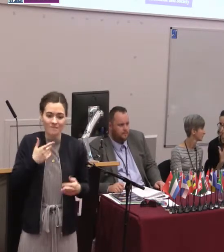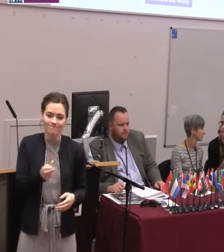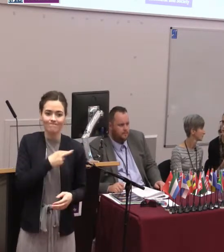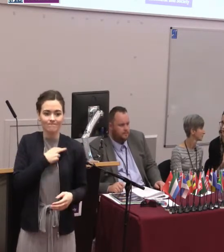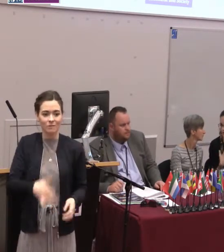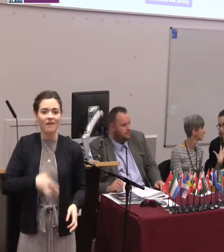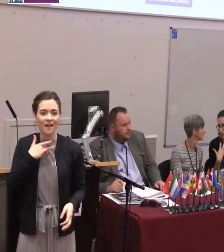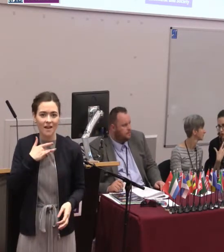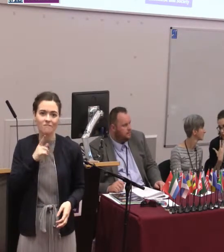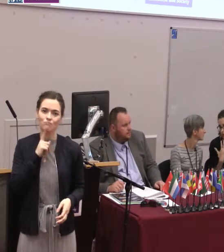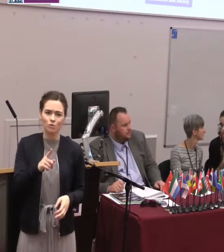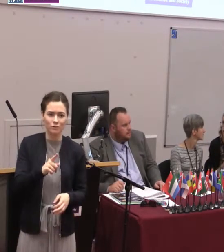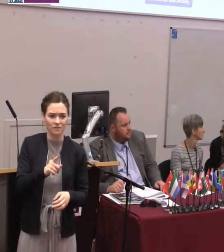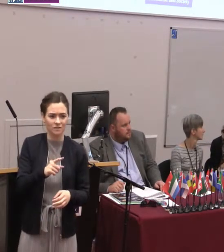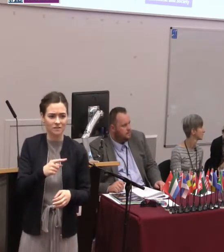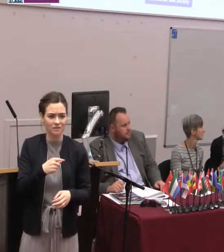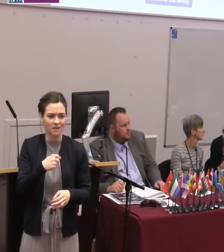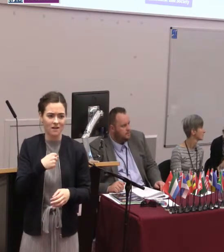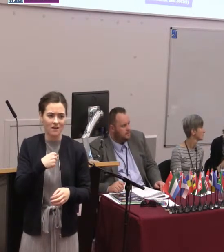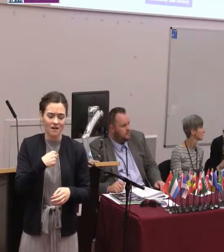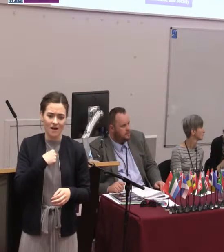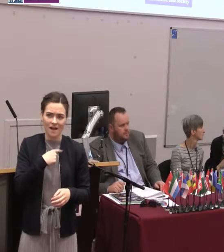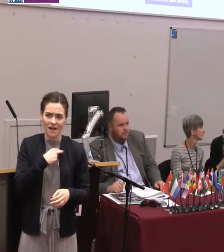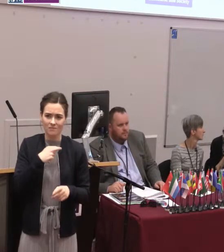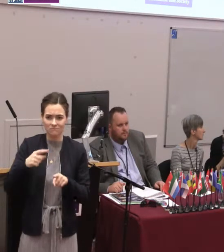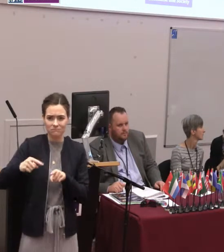But I should have had that as a child.